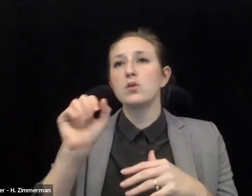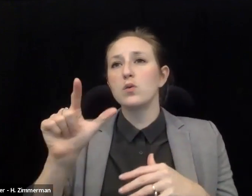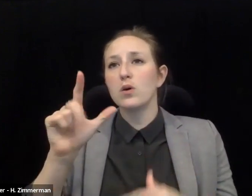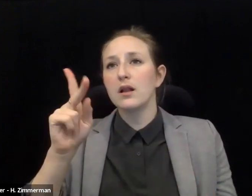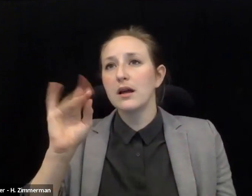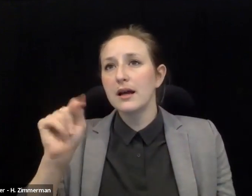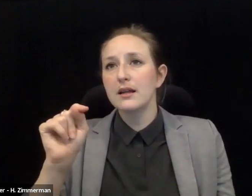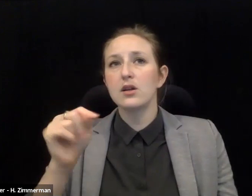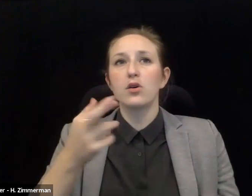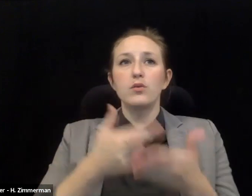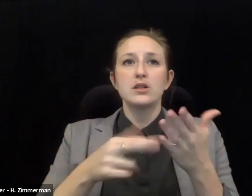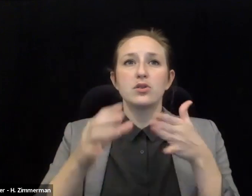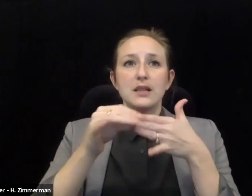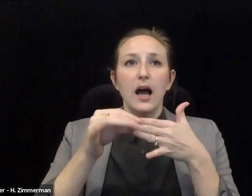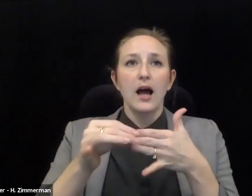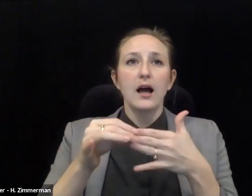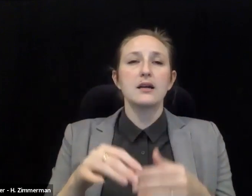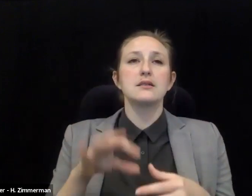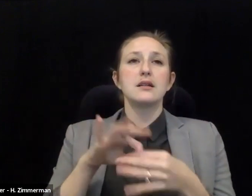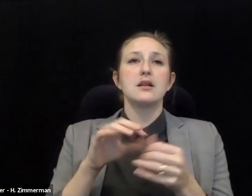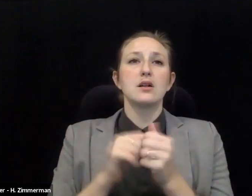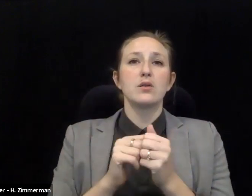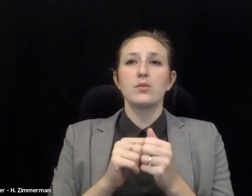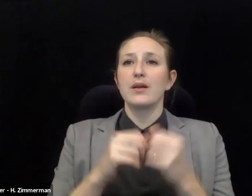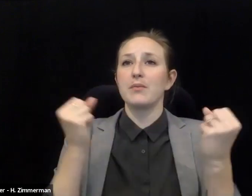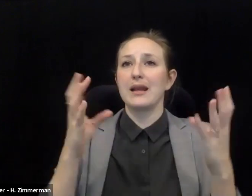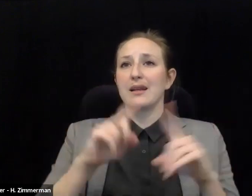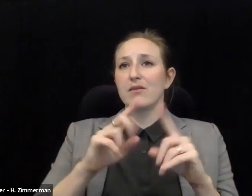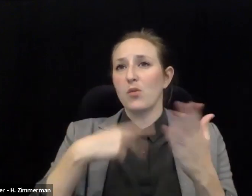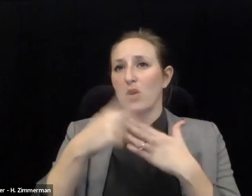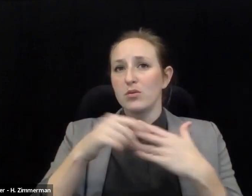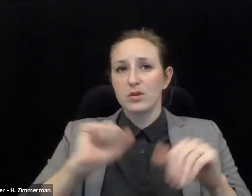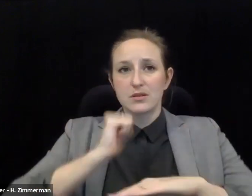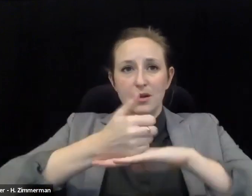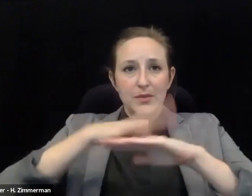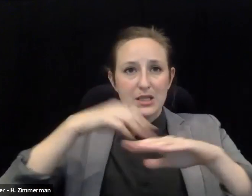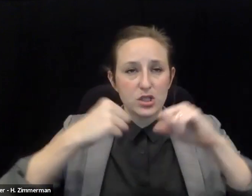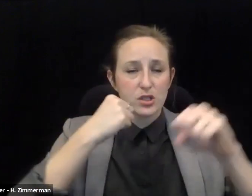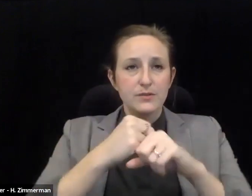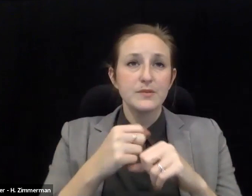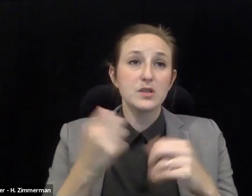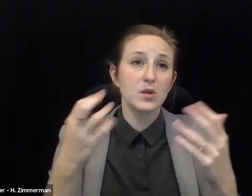the 21 courses that we launched this year. And so we are happy to talk